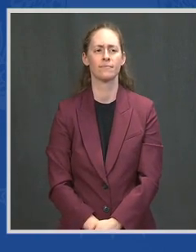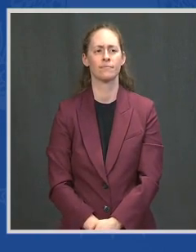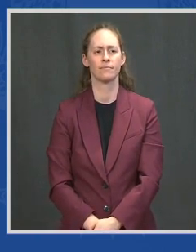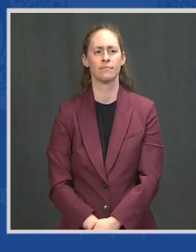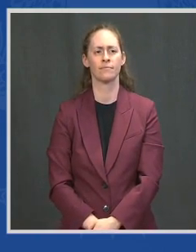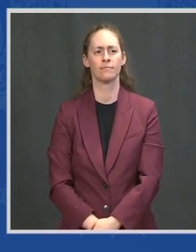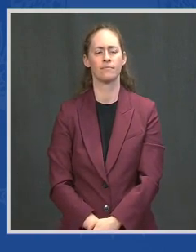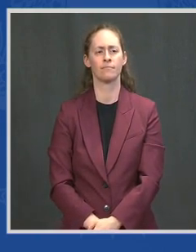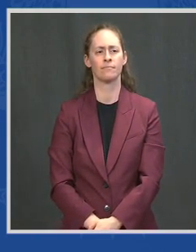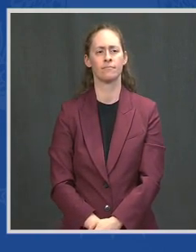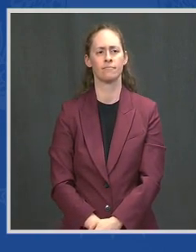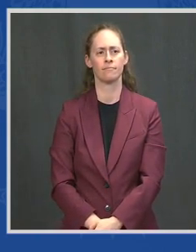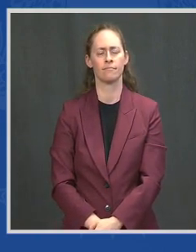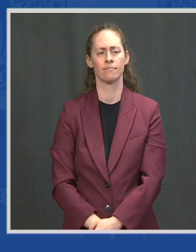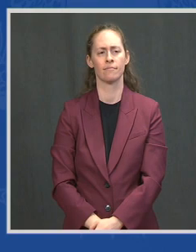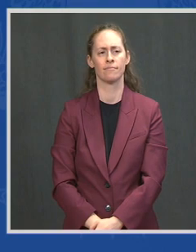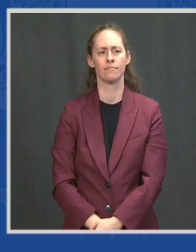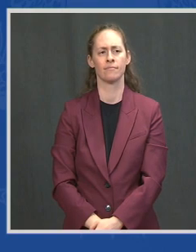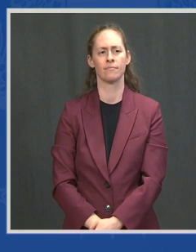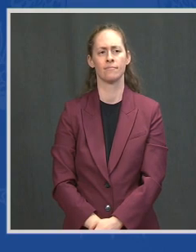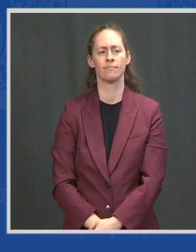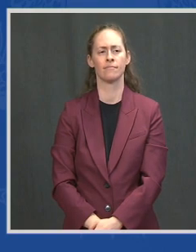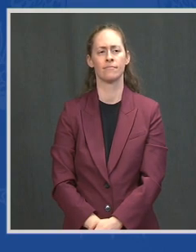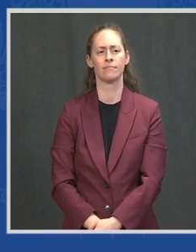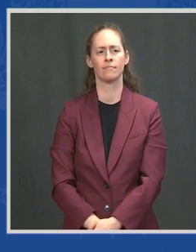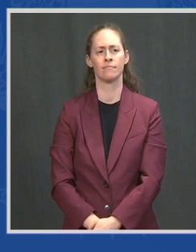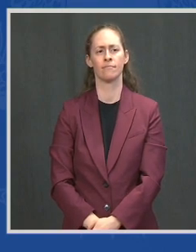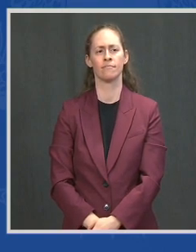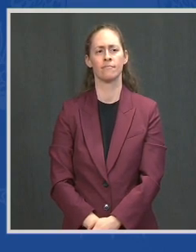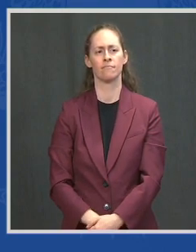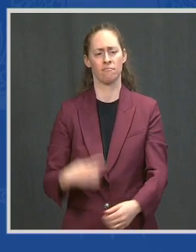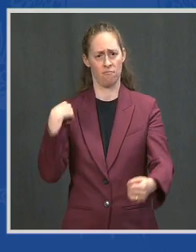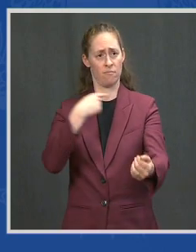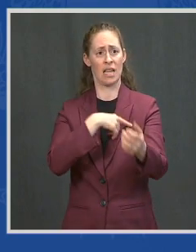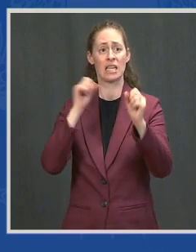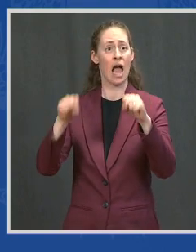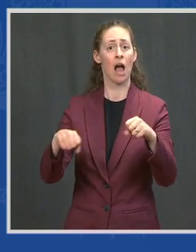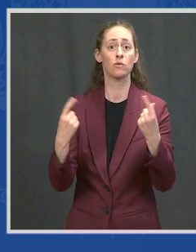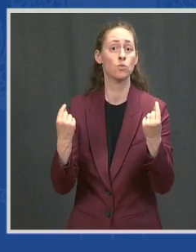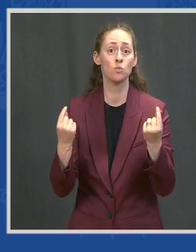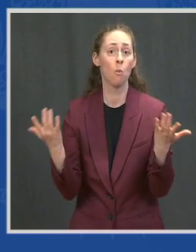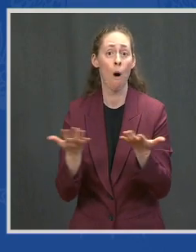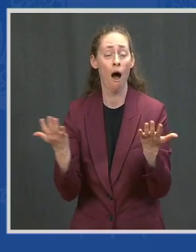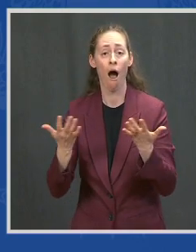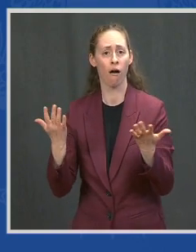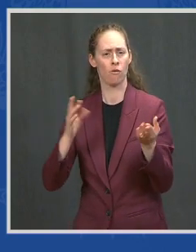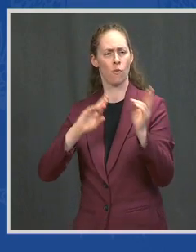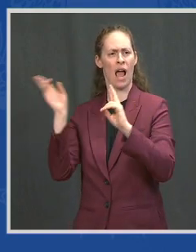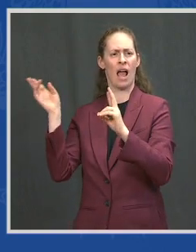is we can continue to produce more of the vaccine, work harder to get it available to more people